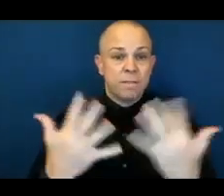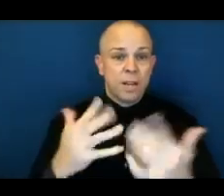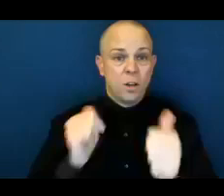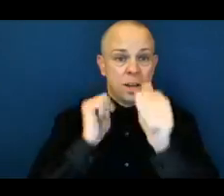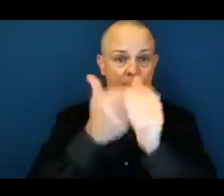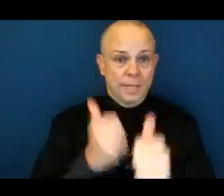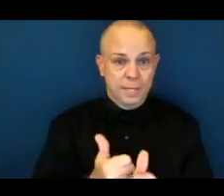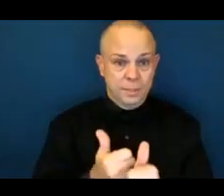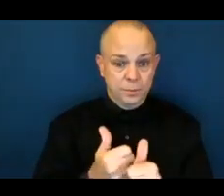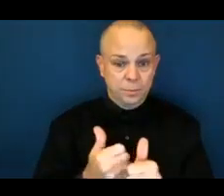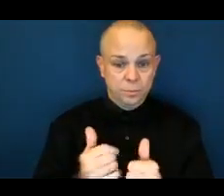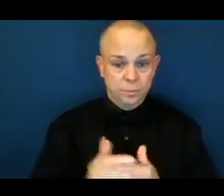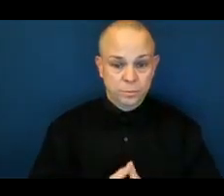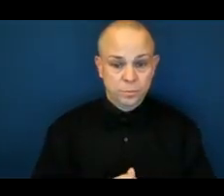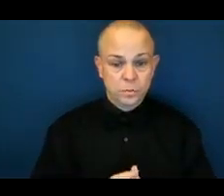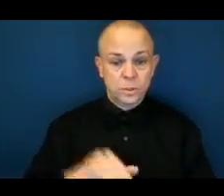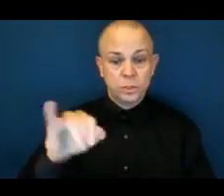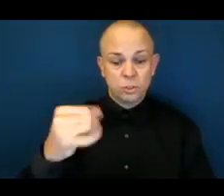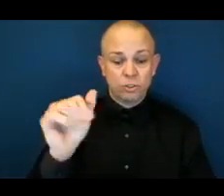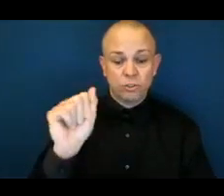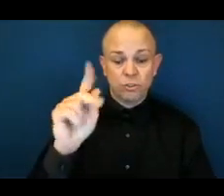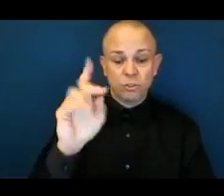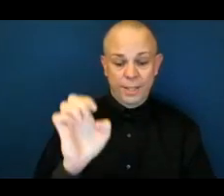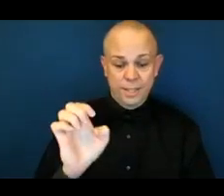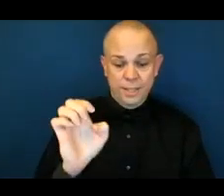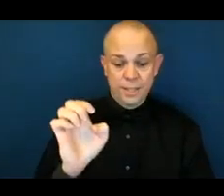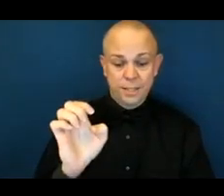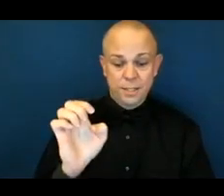southwest area incident management team